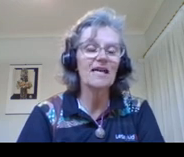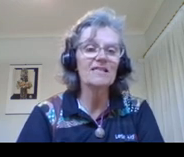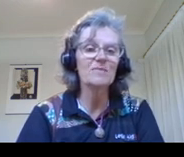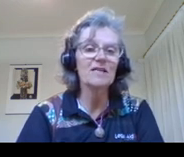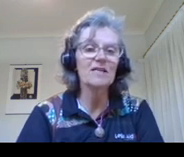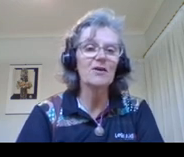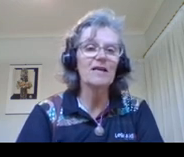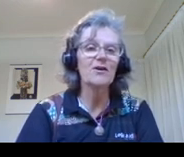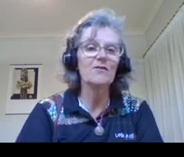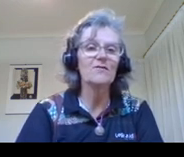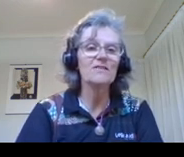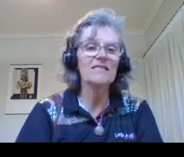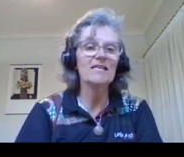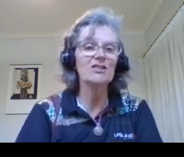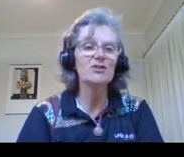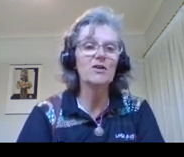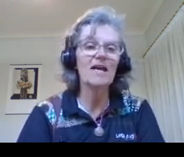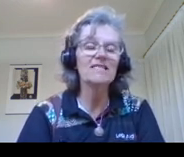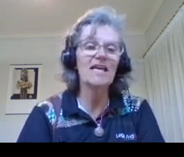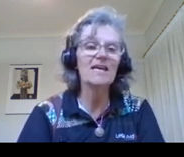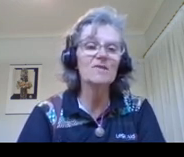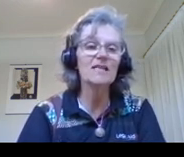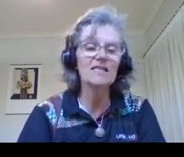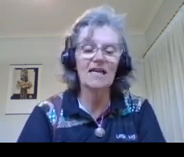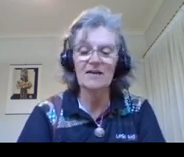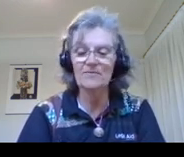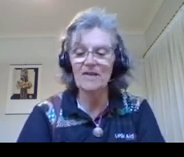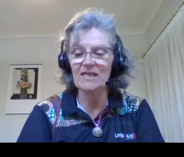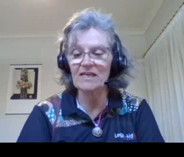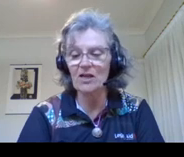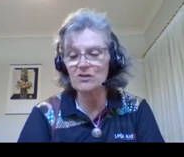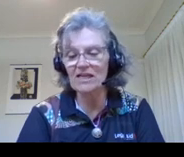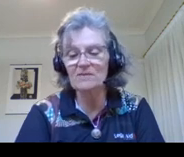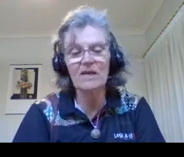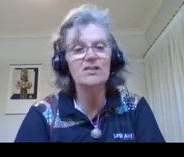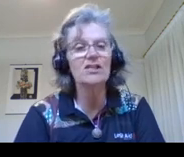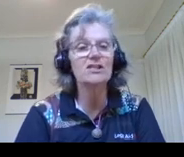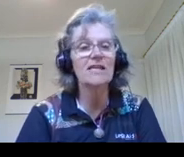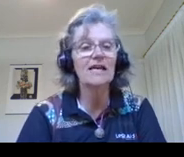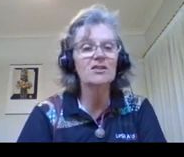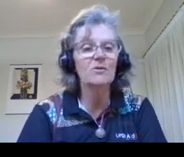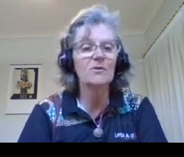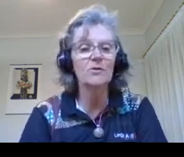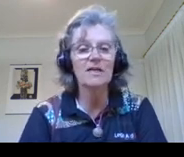it's been a great conversation talking about scams and getting those key messages out to our audience